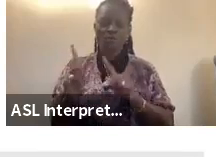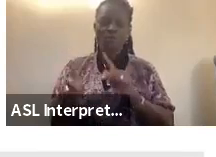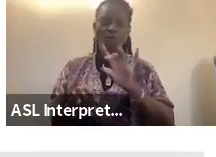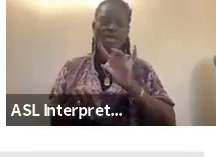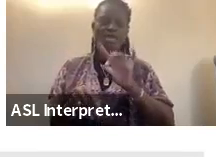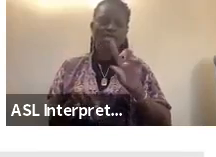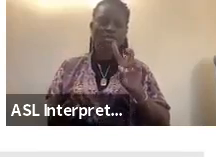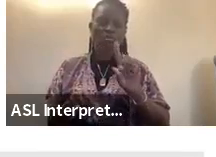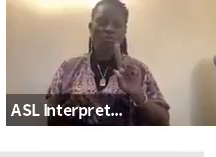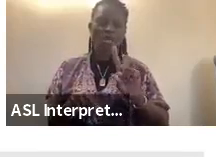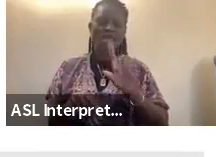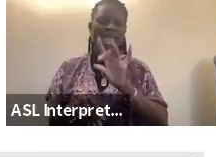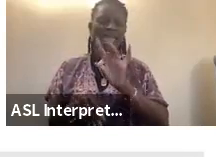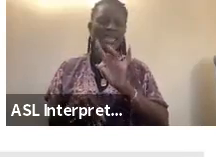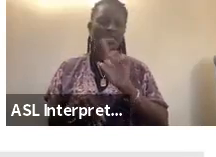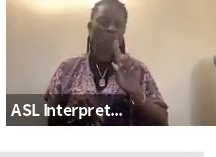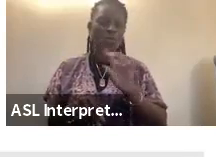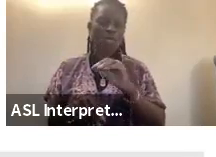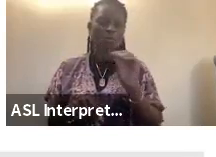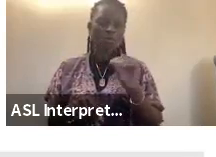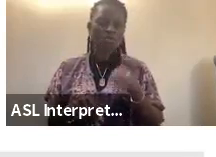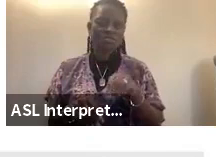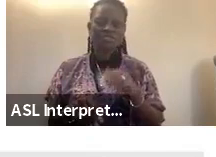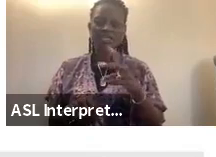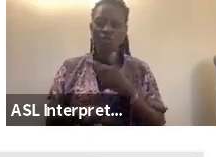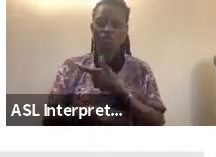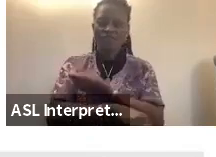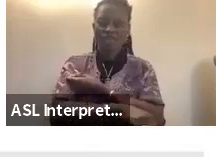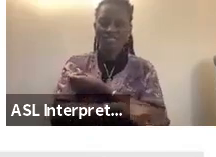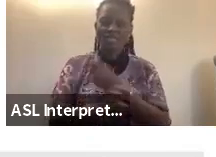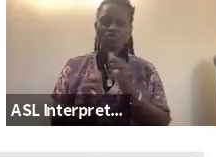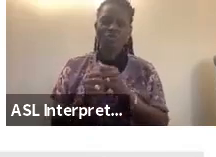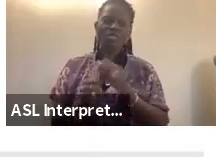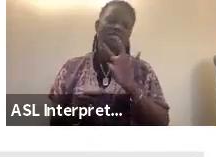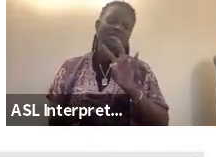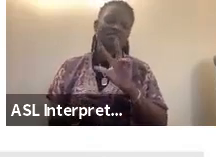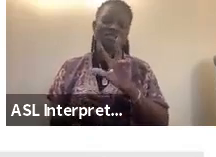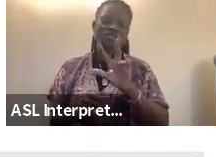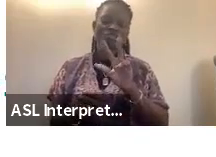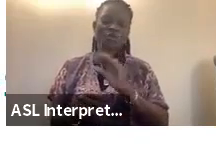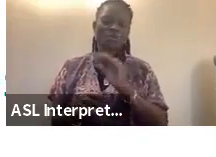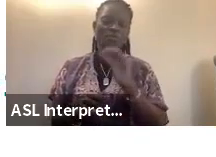partially vaccinated, with 73% being fully vaccinated.